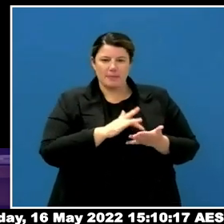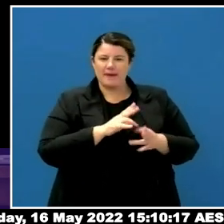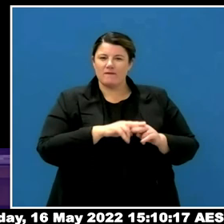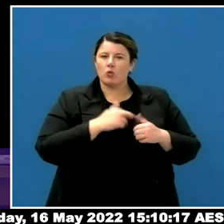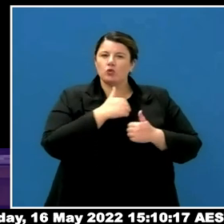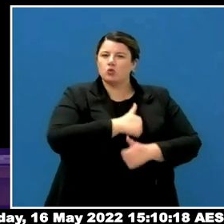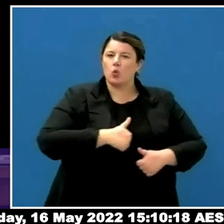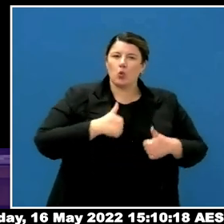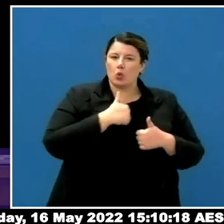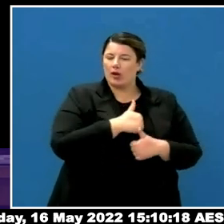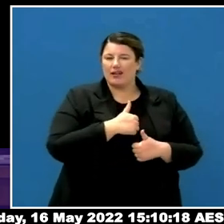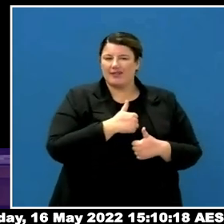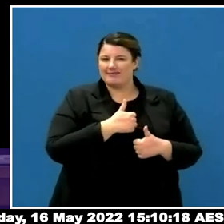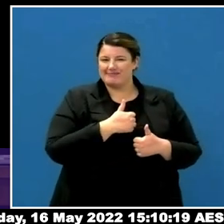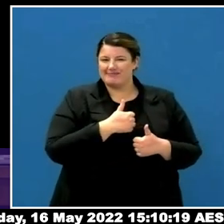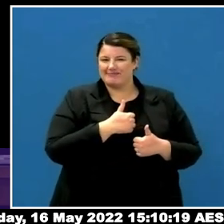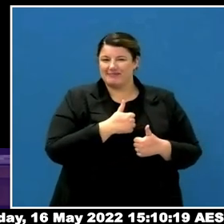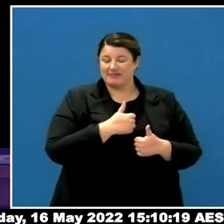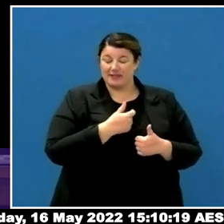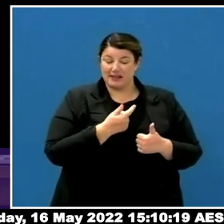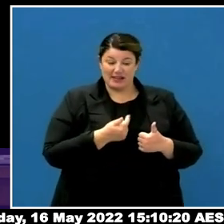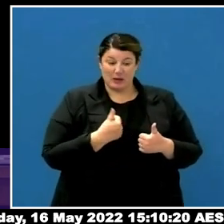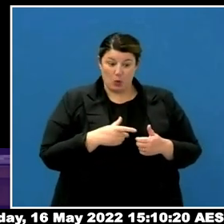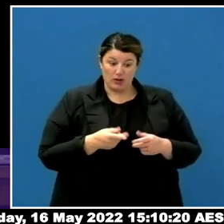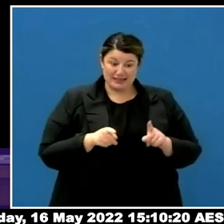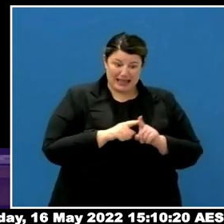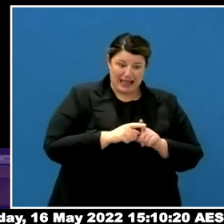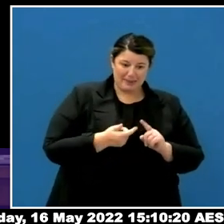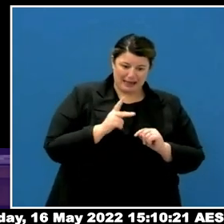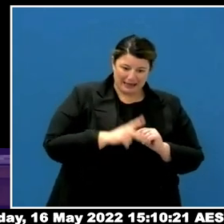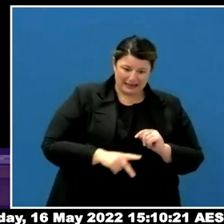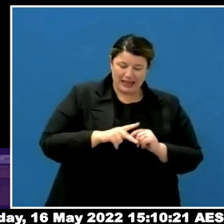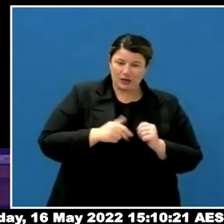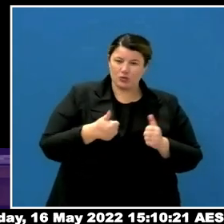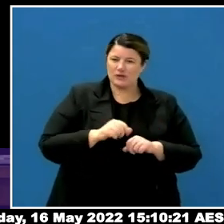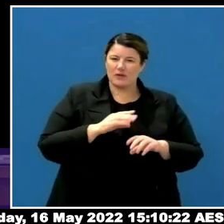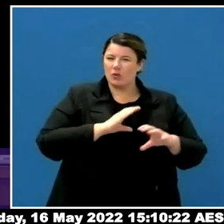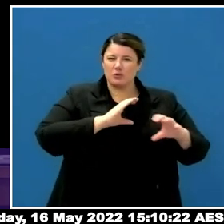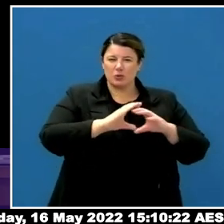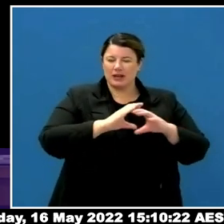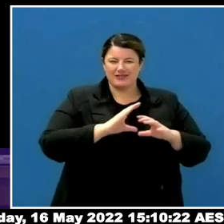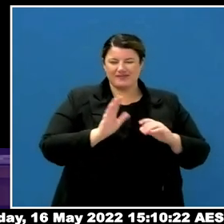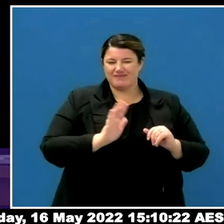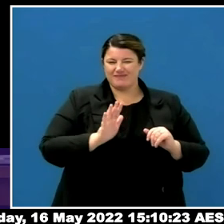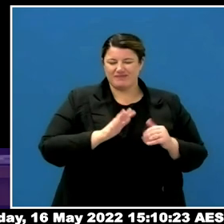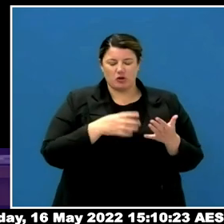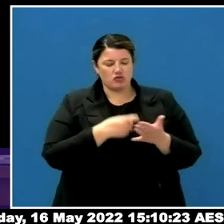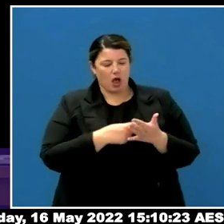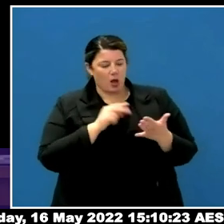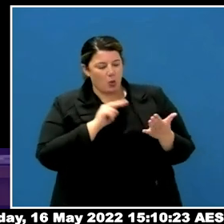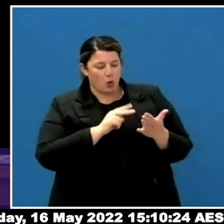want to use it for communication. He would rather just watch YouTube and things like that on his iPad so -